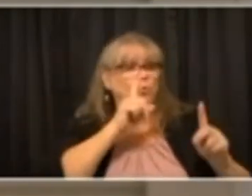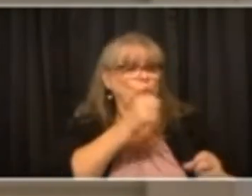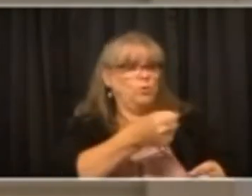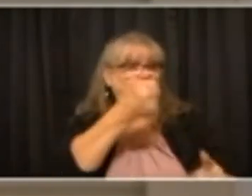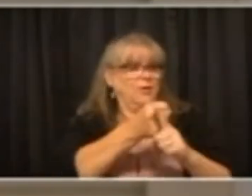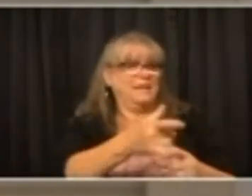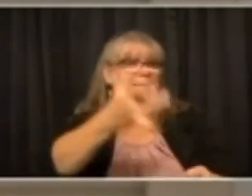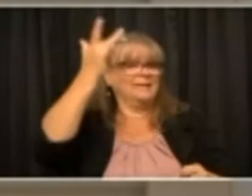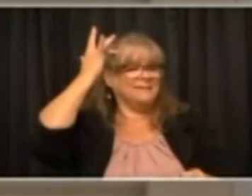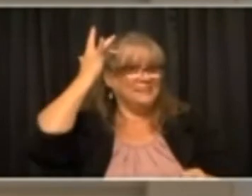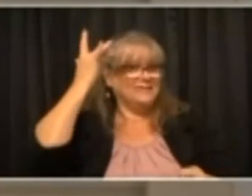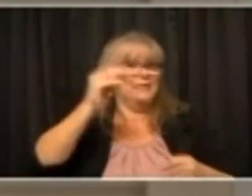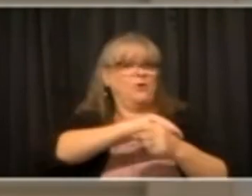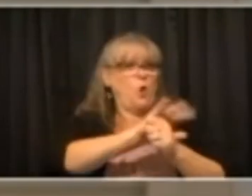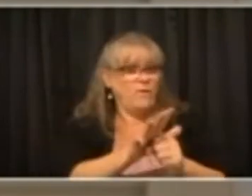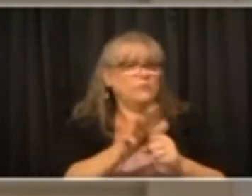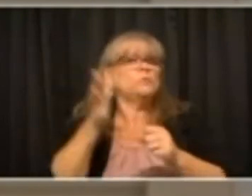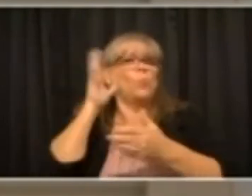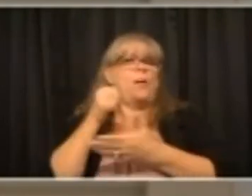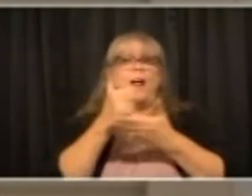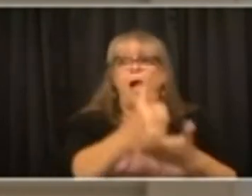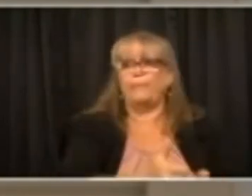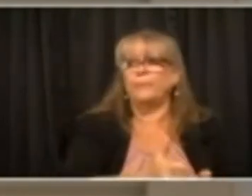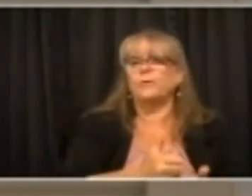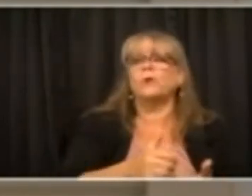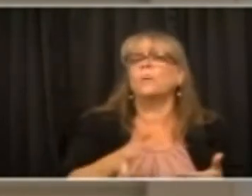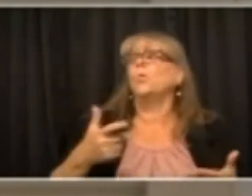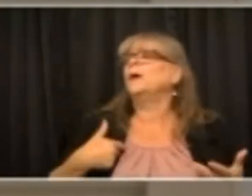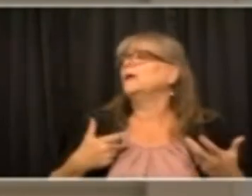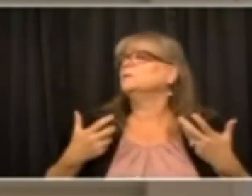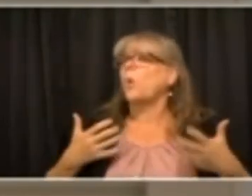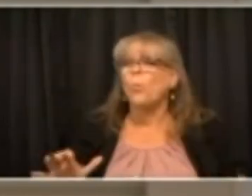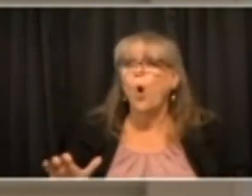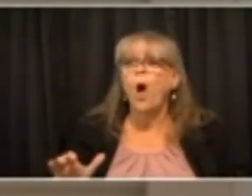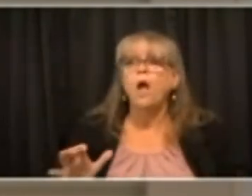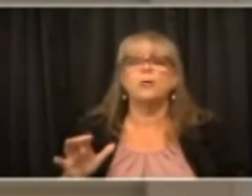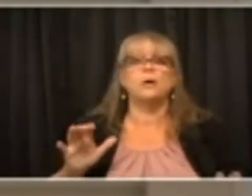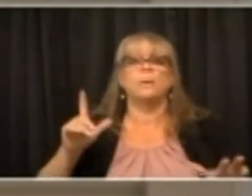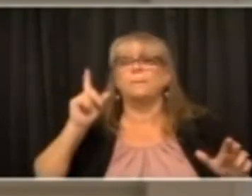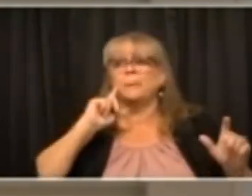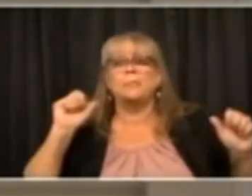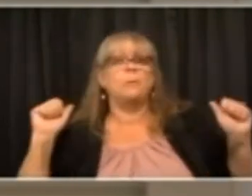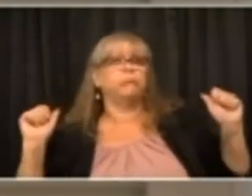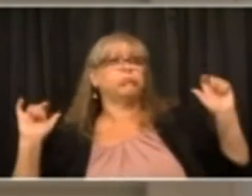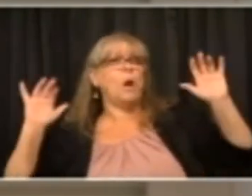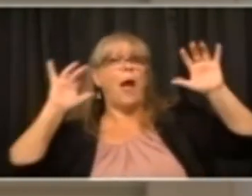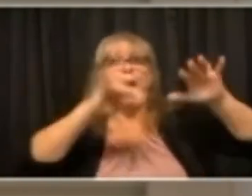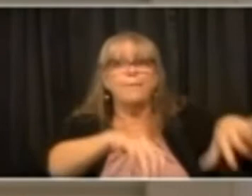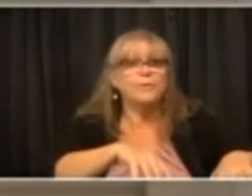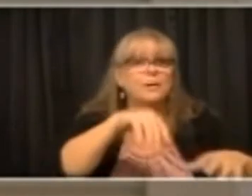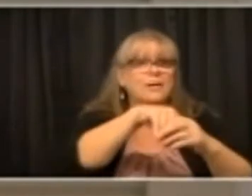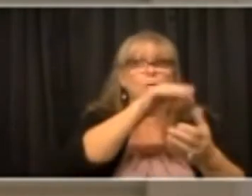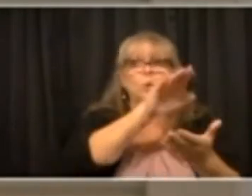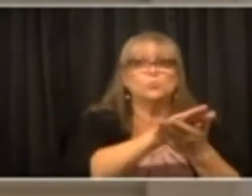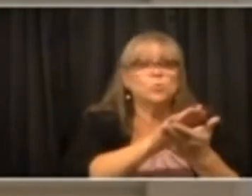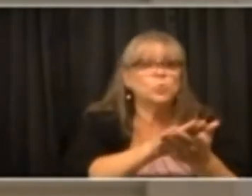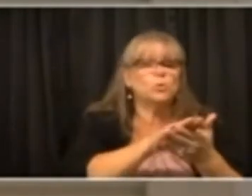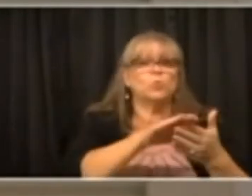we evacuate people to school gymnasiums and churches etc where they would be housed in congregate fashion we instead want to